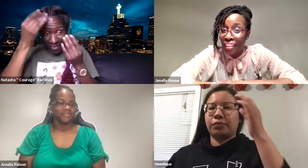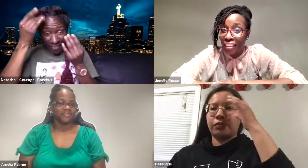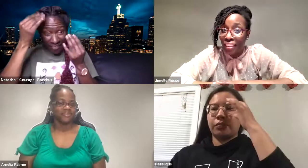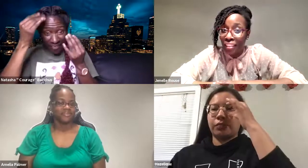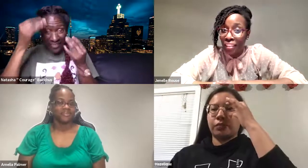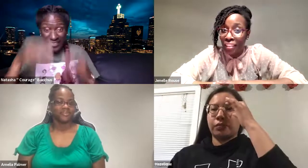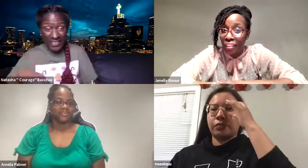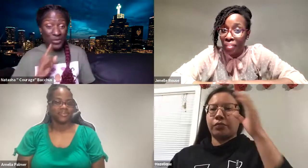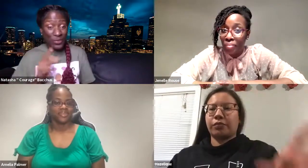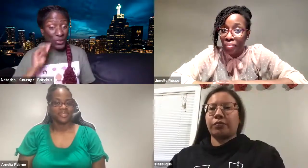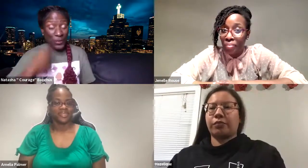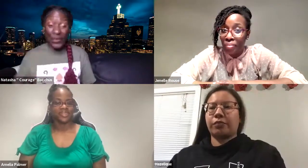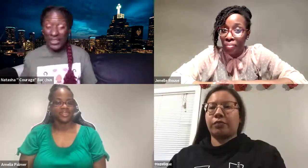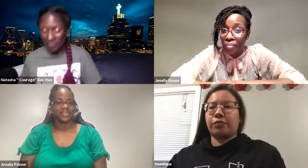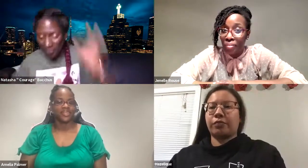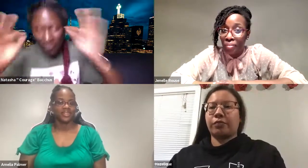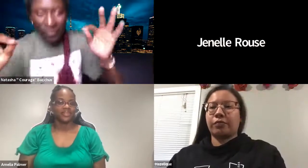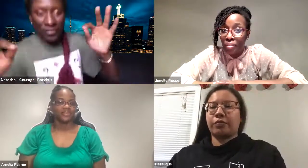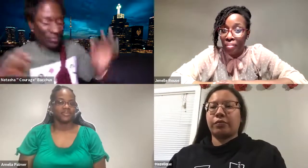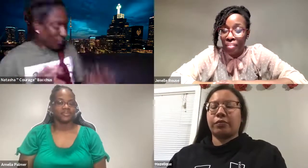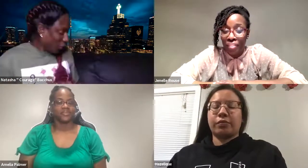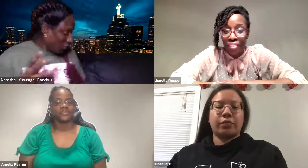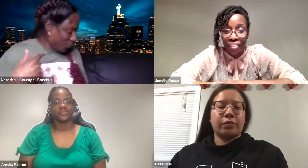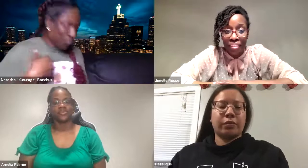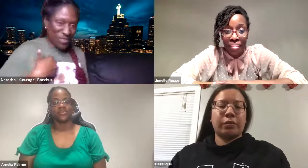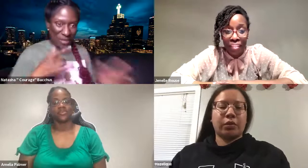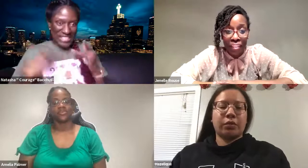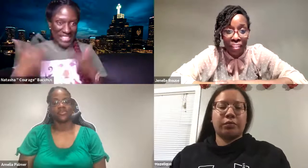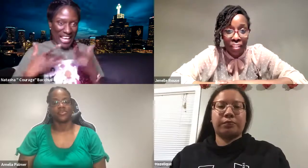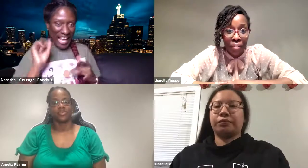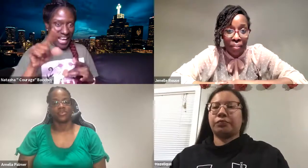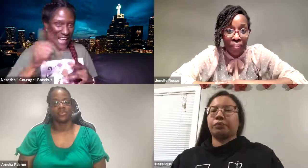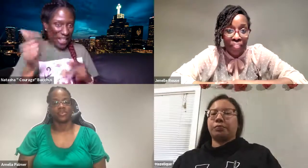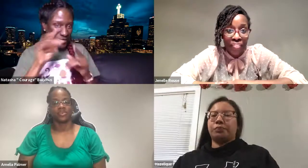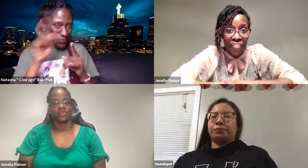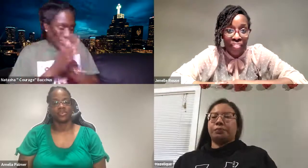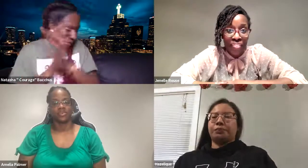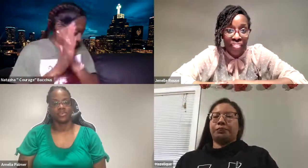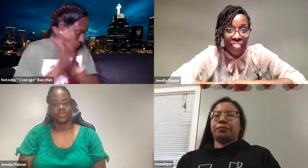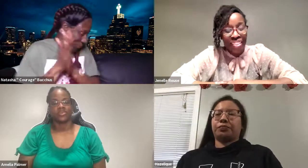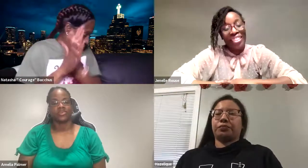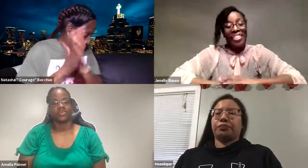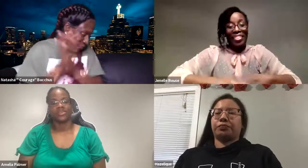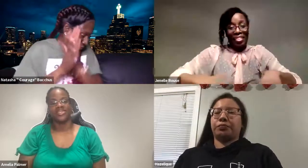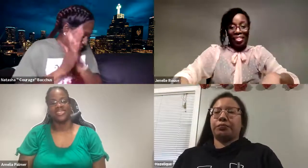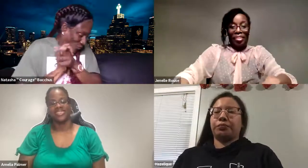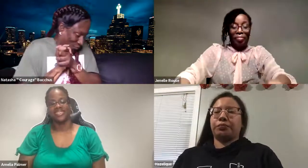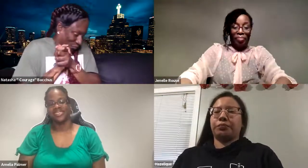so much. a lot to think about, really cool. okay sorry i'm excited to ask more questions!